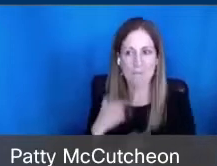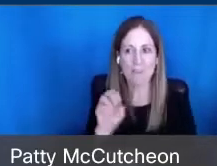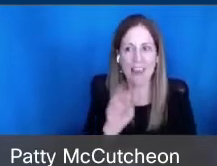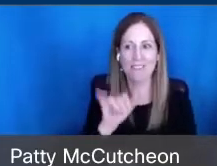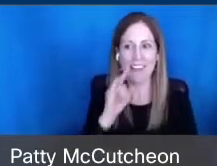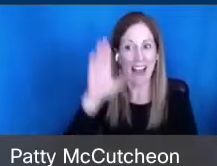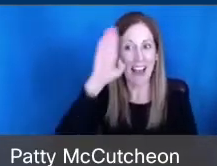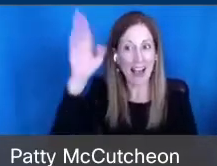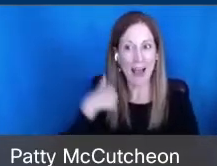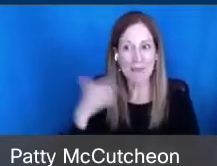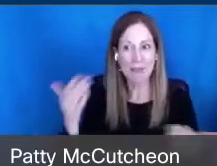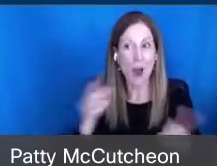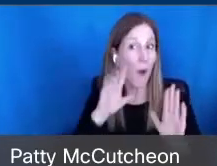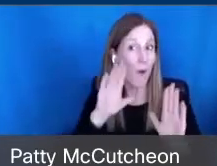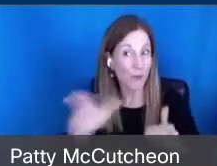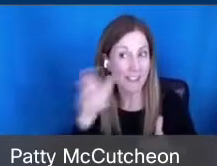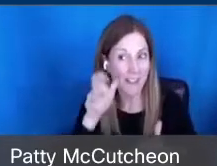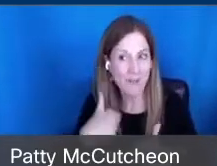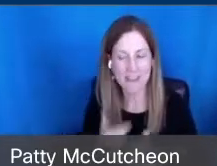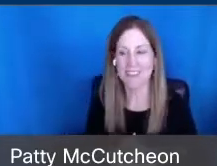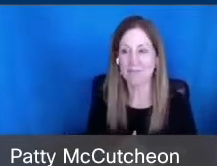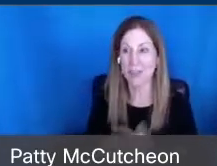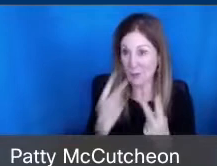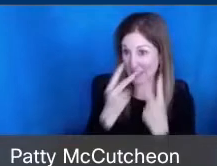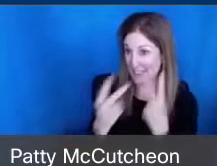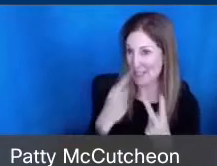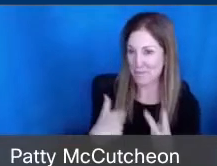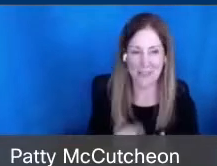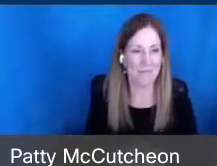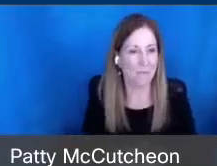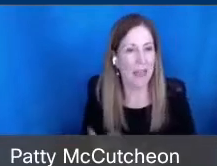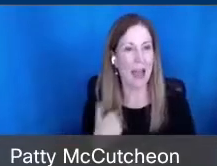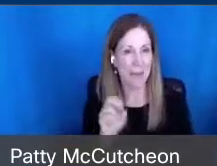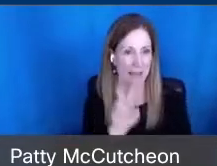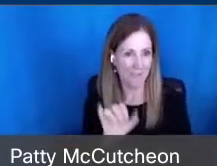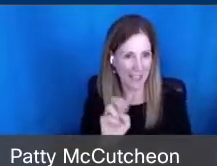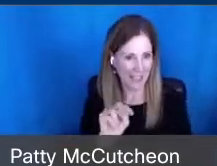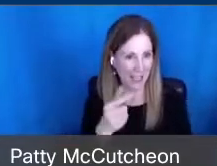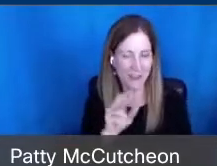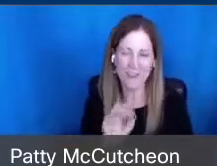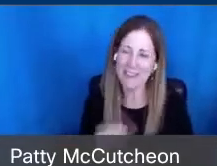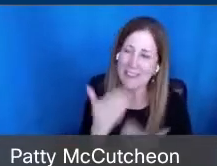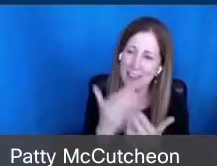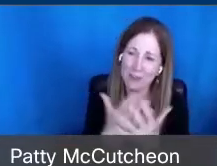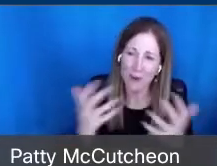[Evy] I am here! Hopefully you can hear me and you can see me. I am Evy Engrav. and thank you so much for Commissioner Tomes,